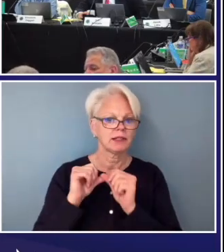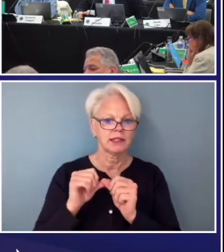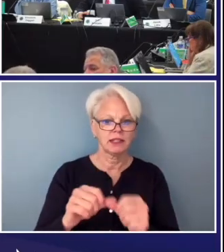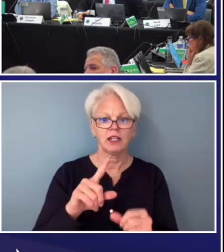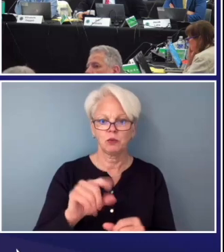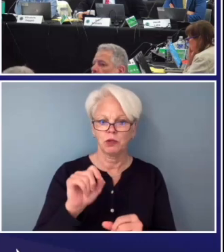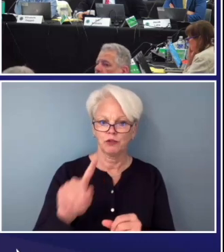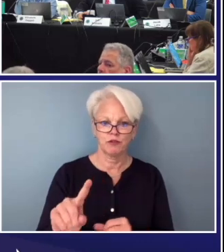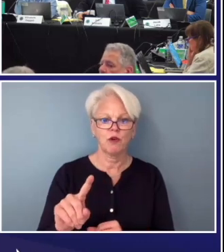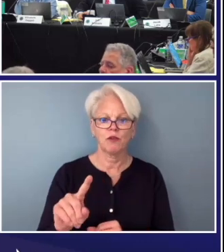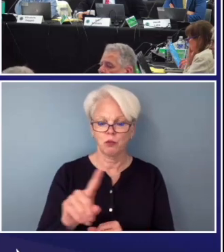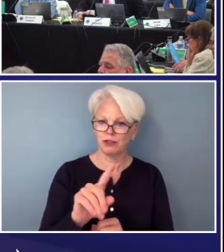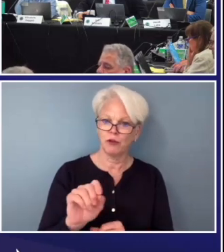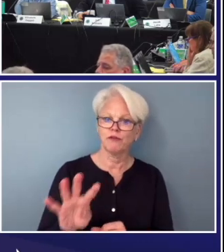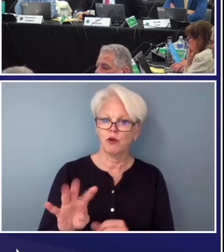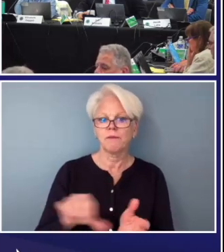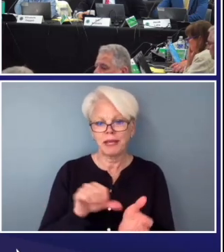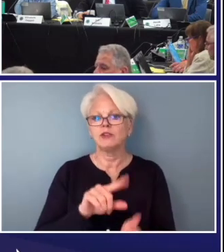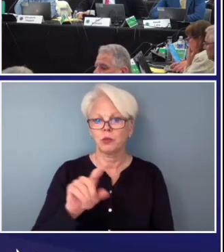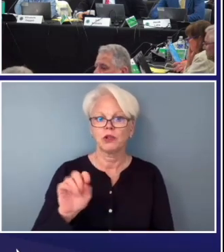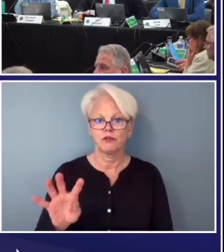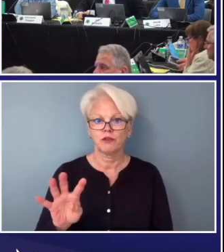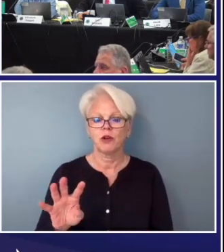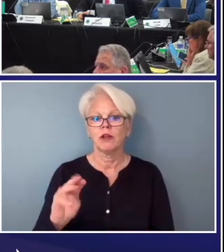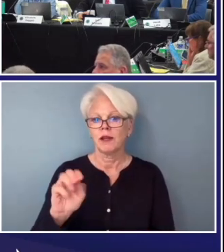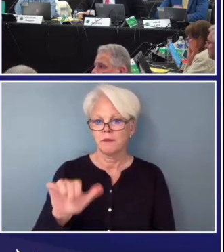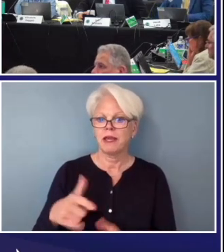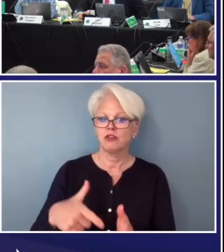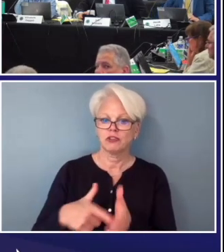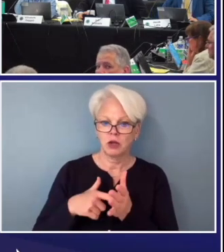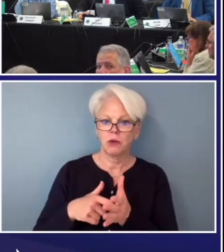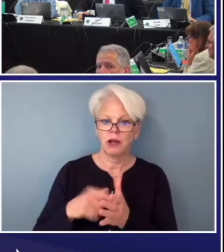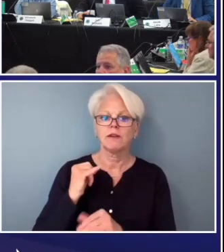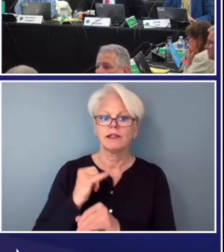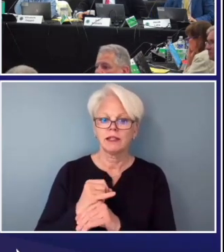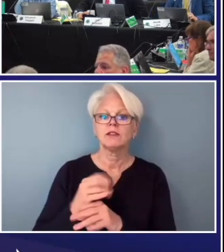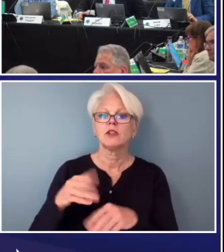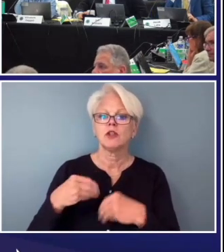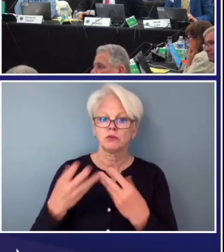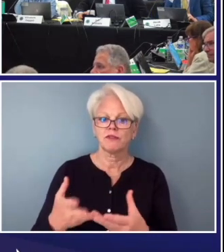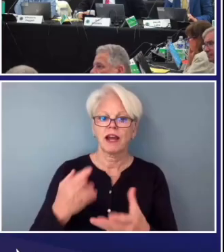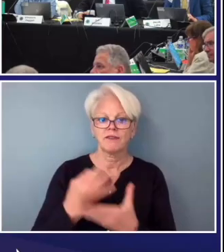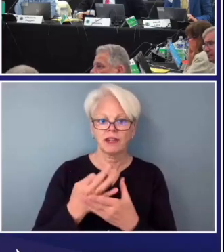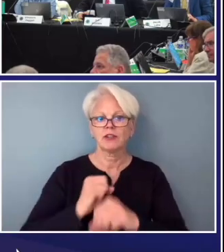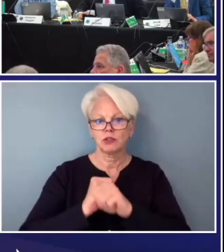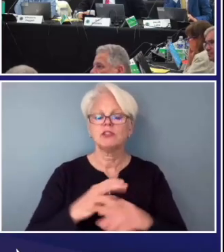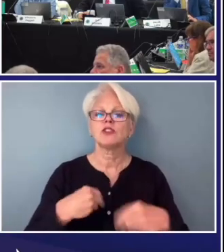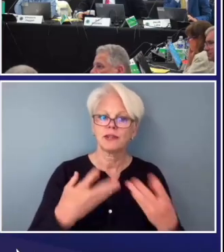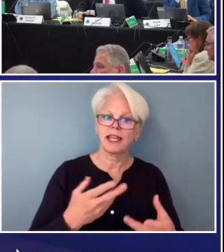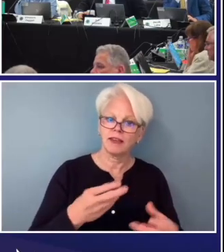Page 104 may require the institution to provide financial protection. This provides assurances for students in the event that